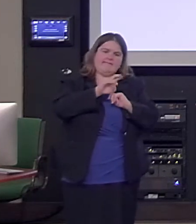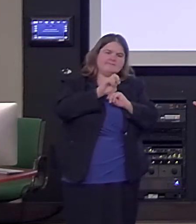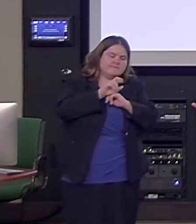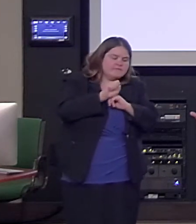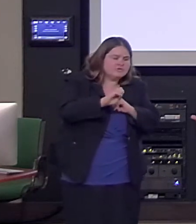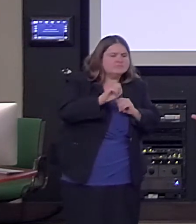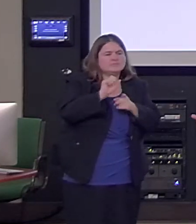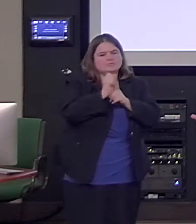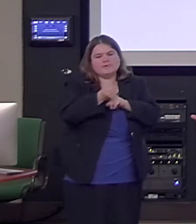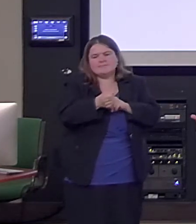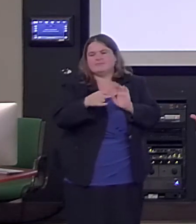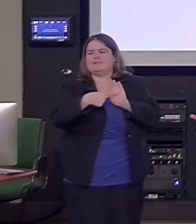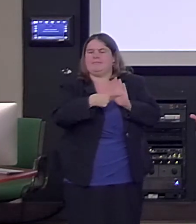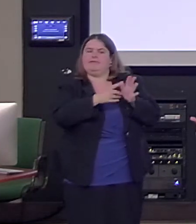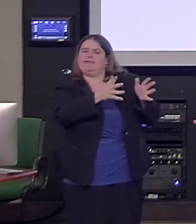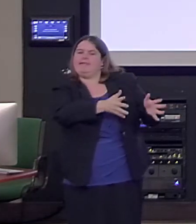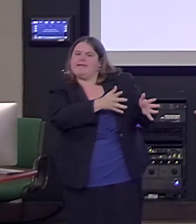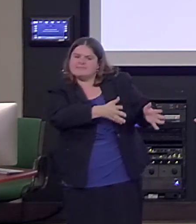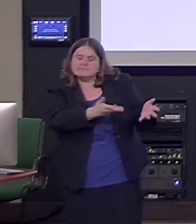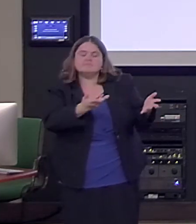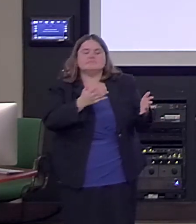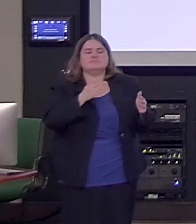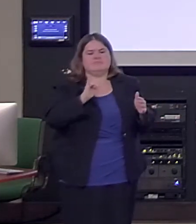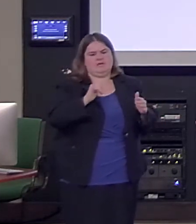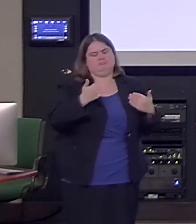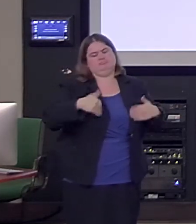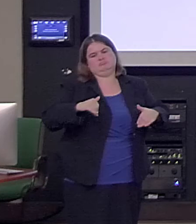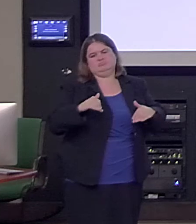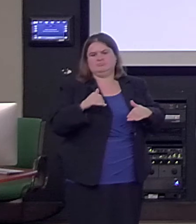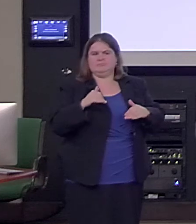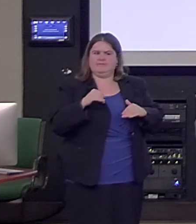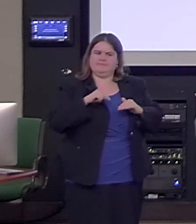like neglect have a profound effect upon multiple domains